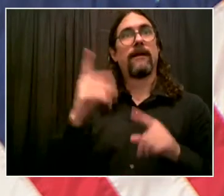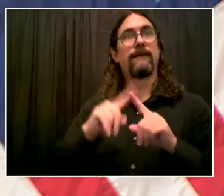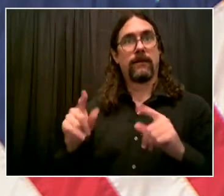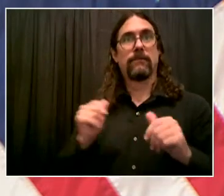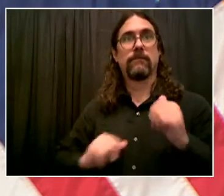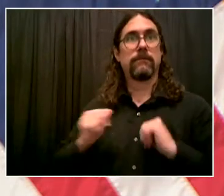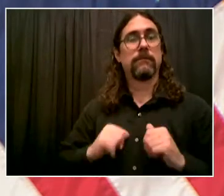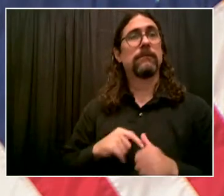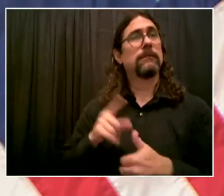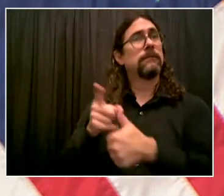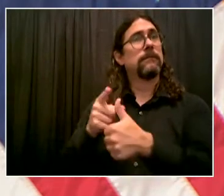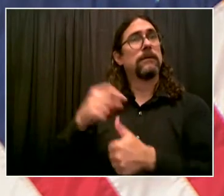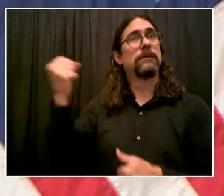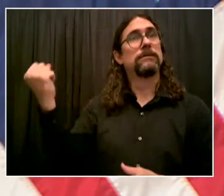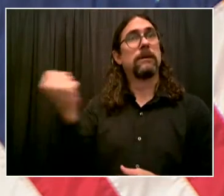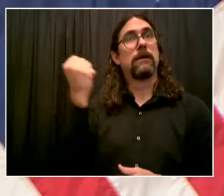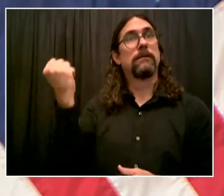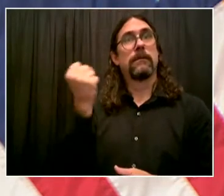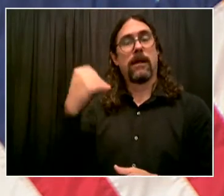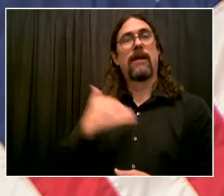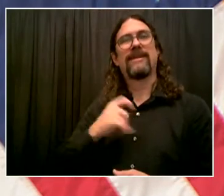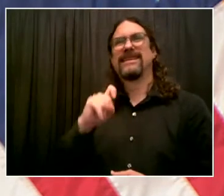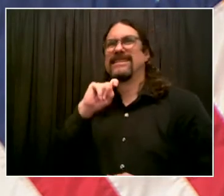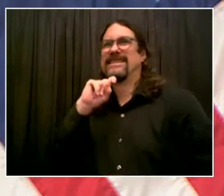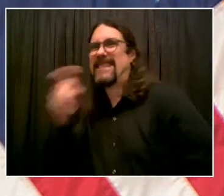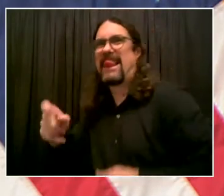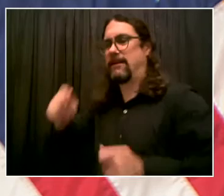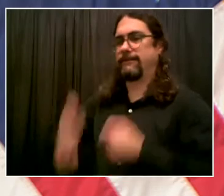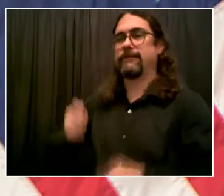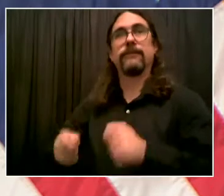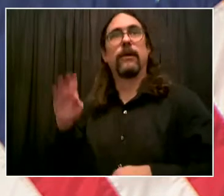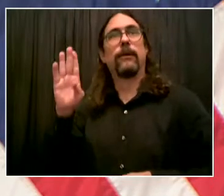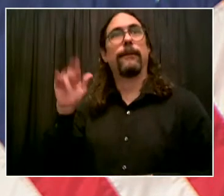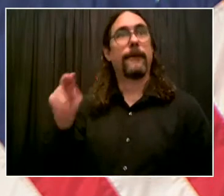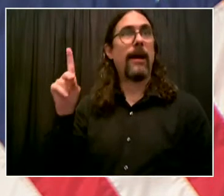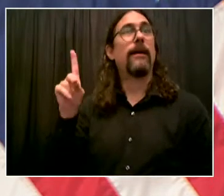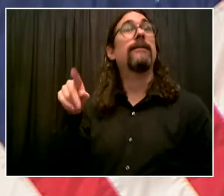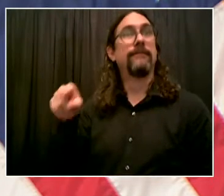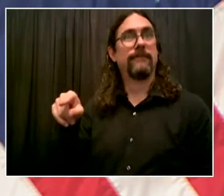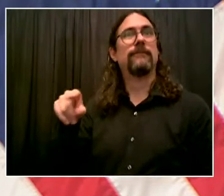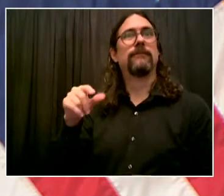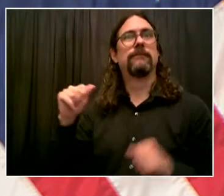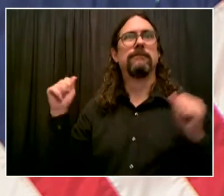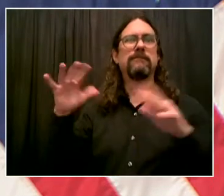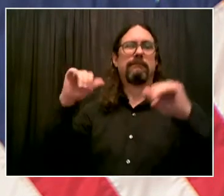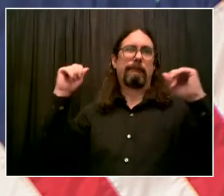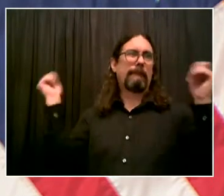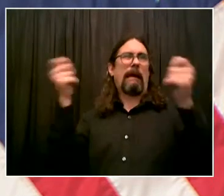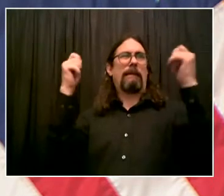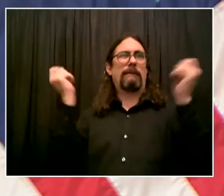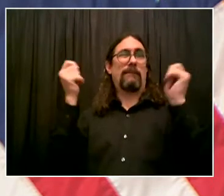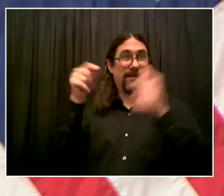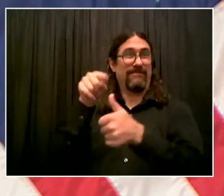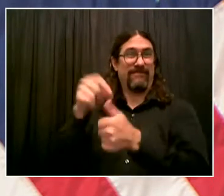SATURDAY S ITHE TRADITIONAL STEEL BAND JAMBOREE WHICH WILL BE AT THE